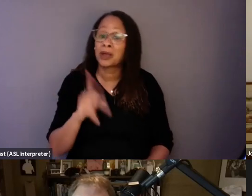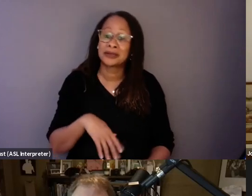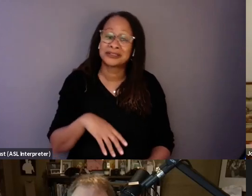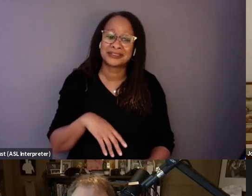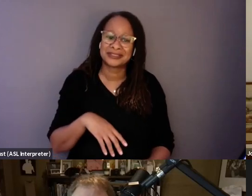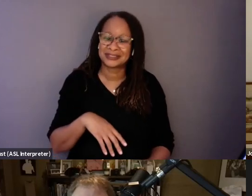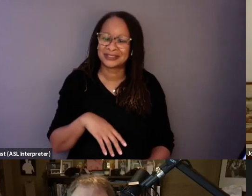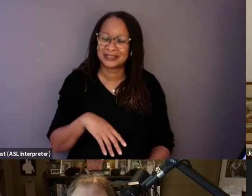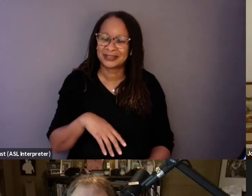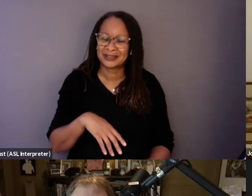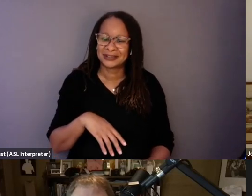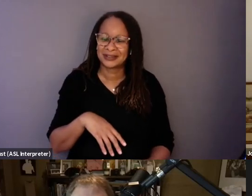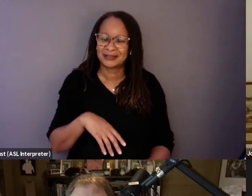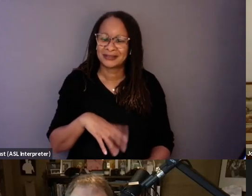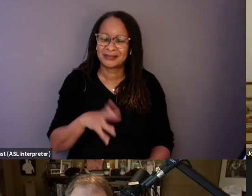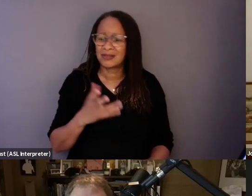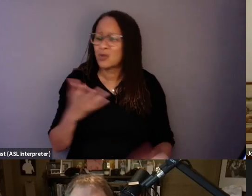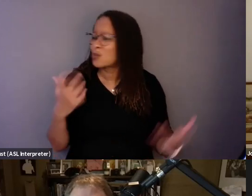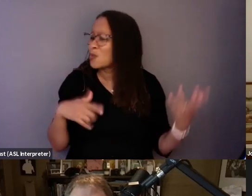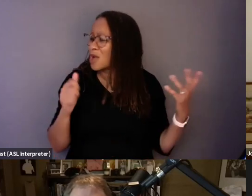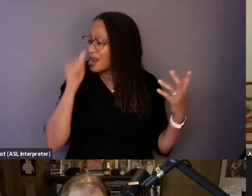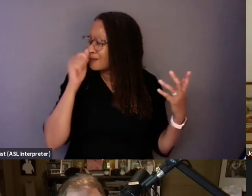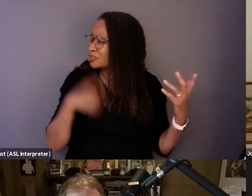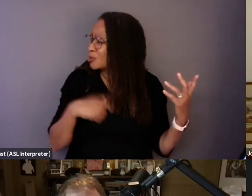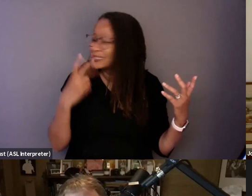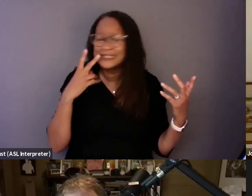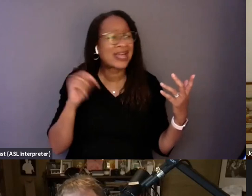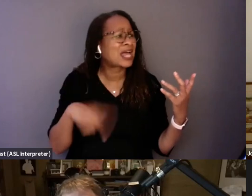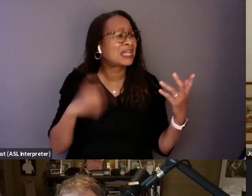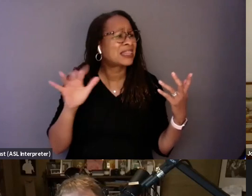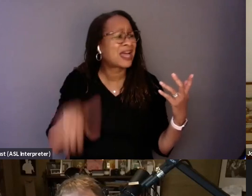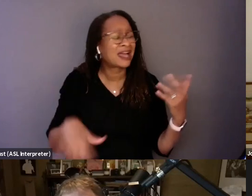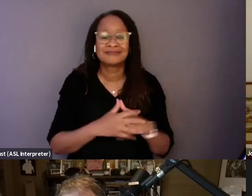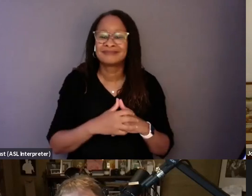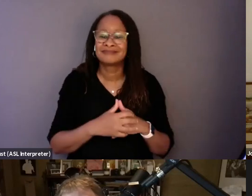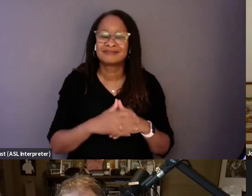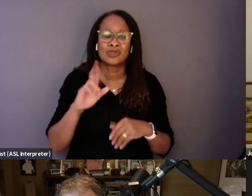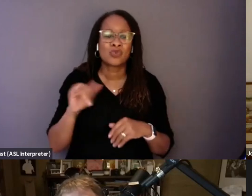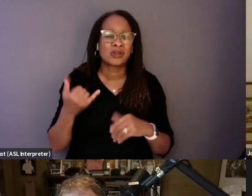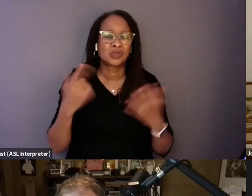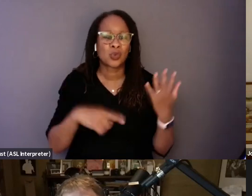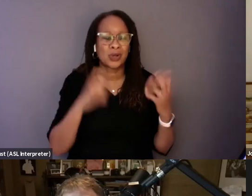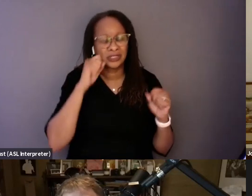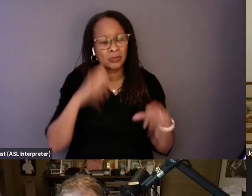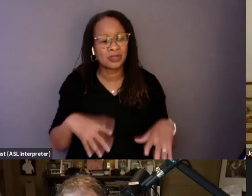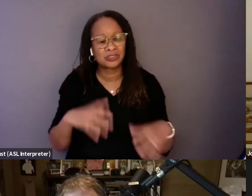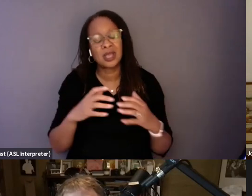There's get ready for the animation, I'm like, "What is this?" And, RJ, how about you, what surprised you in terms of as you heard everything